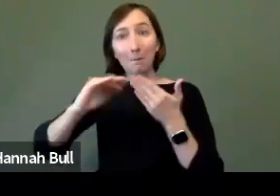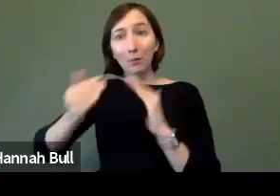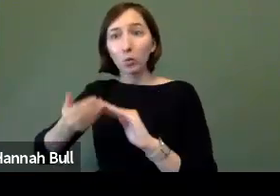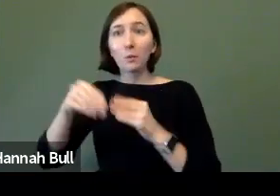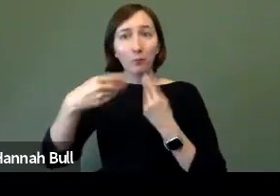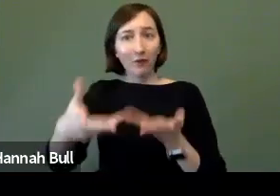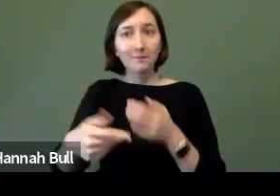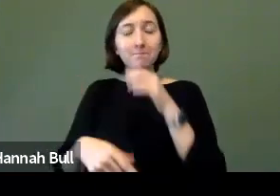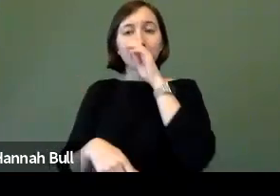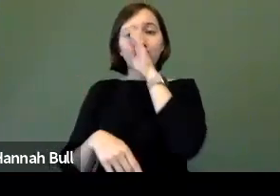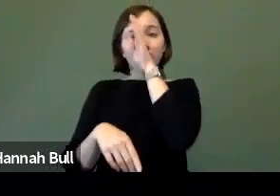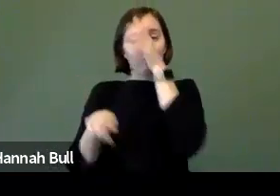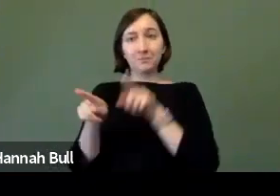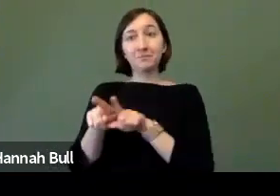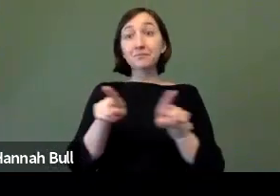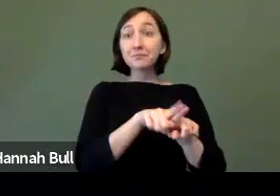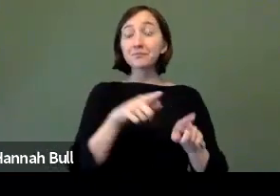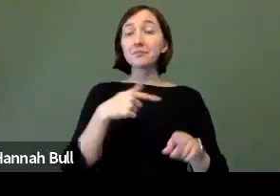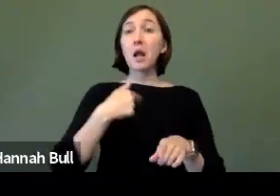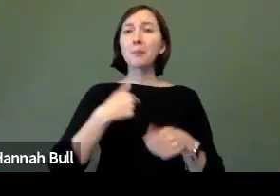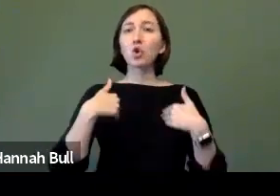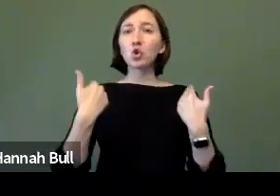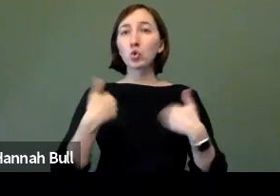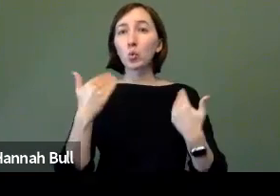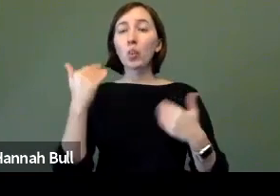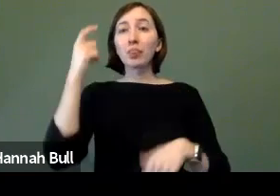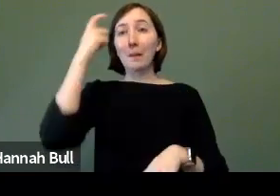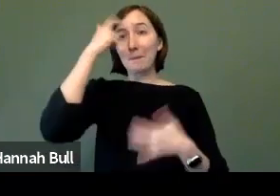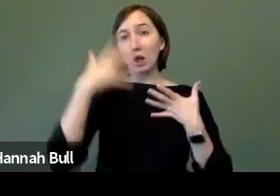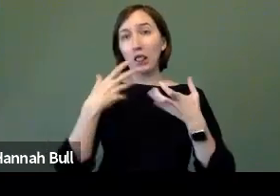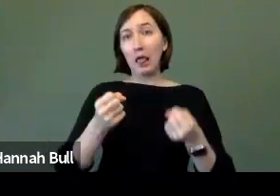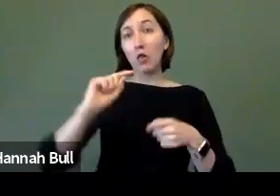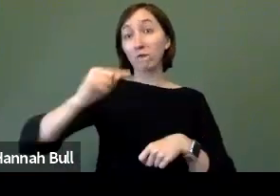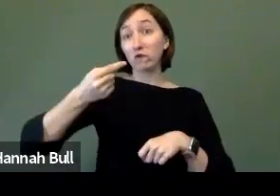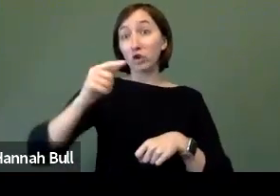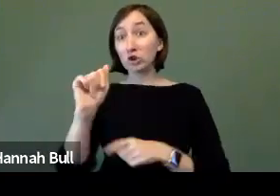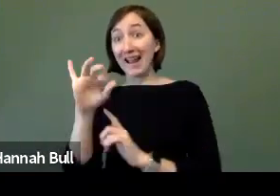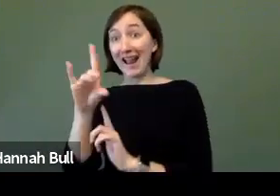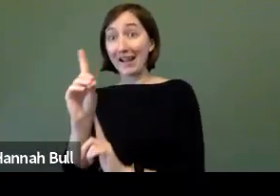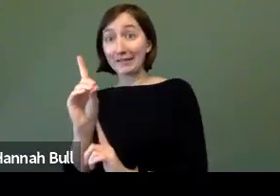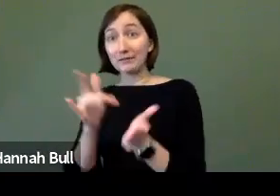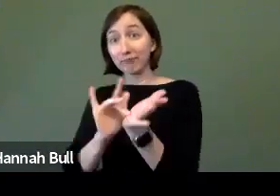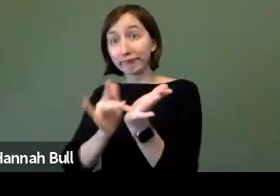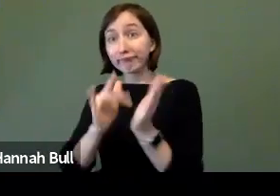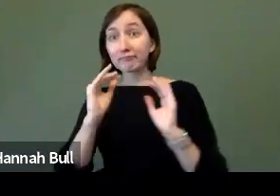I'm a youth mental health first aid instructor. I've been doing that for the last 3 years.